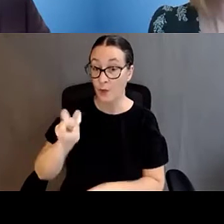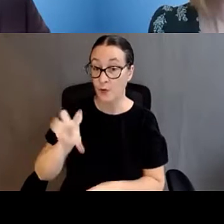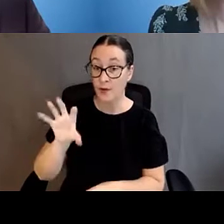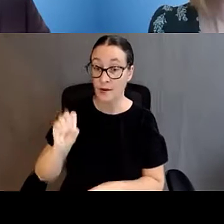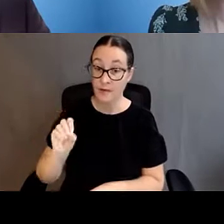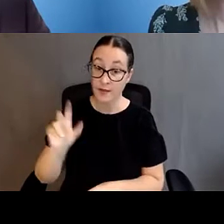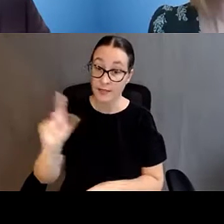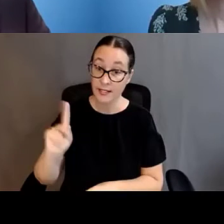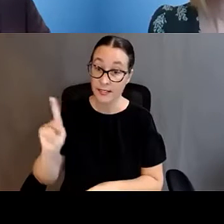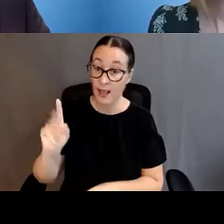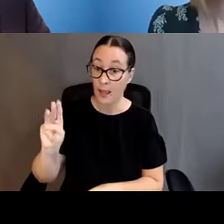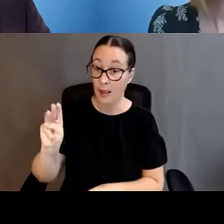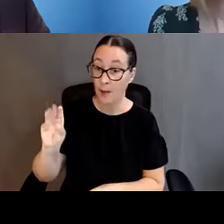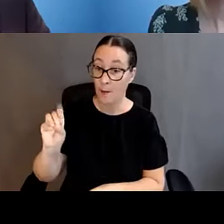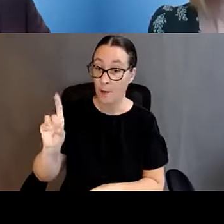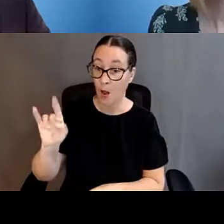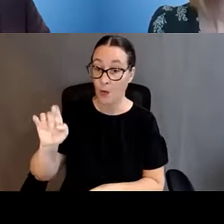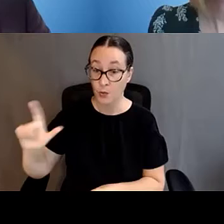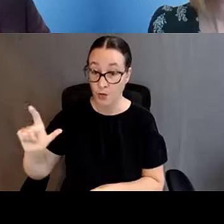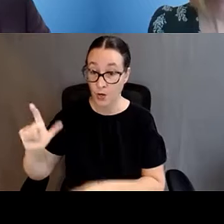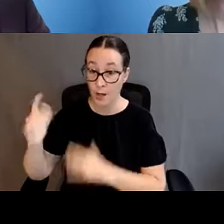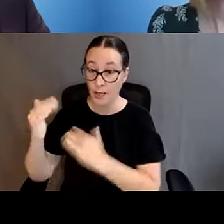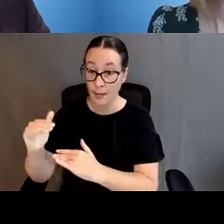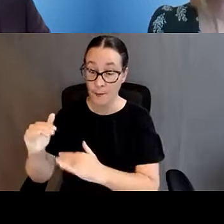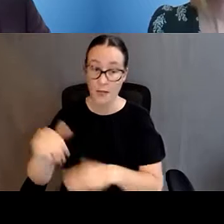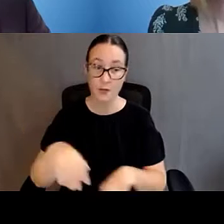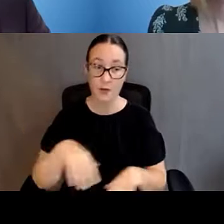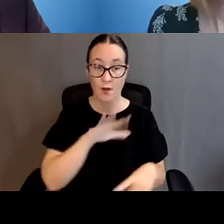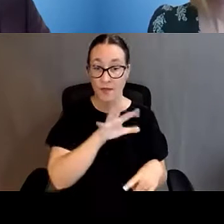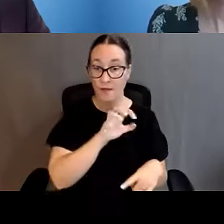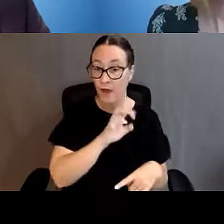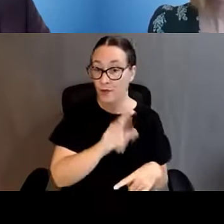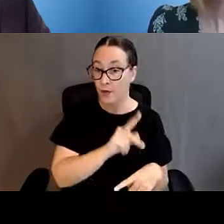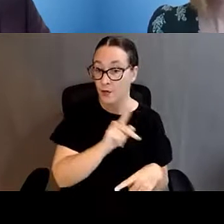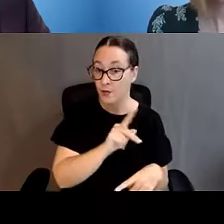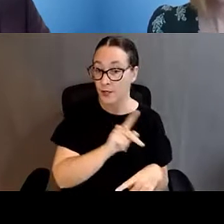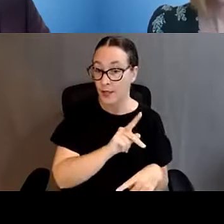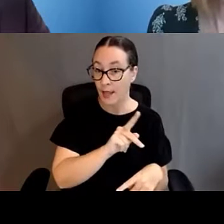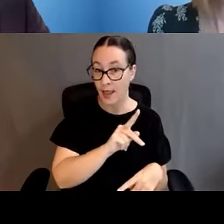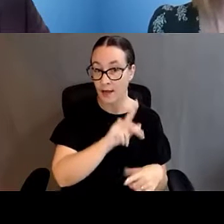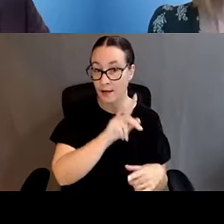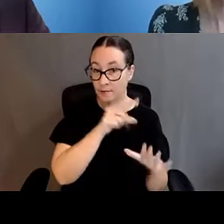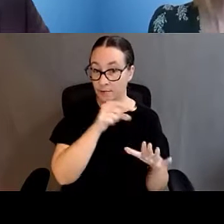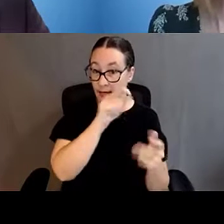or the 500K limit for prior approval? Cindy Danielson: I'll turn this question to OPERA.